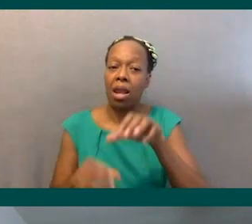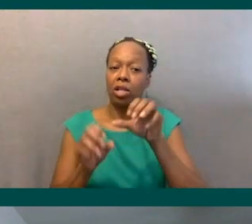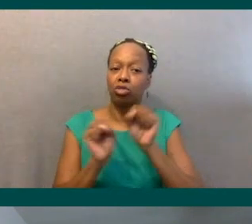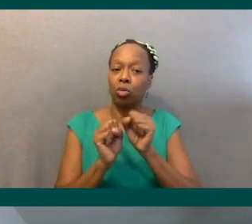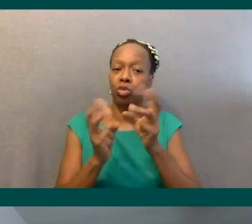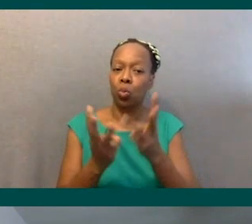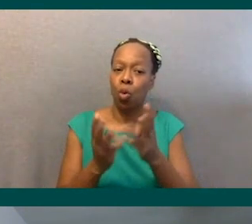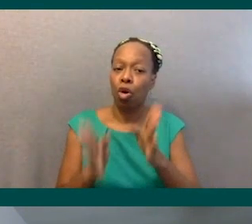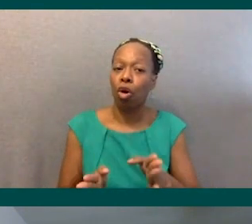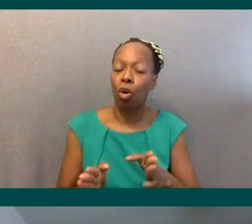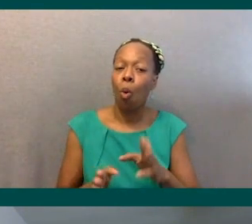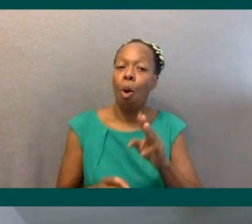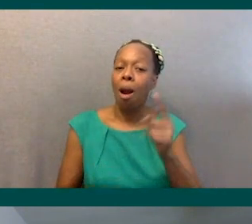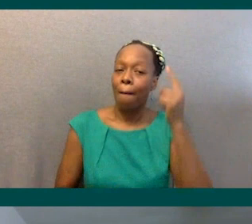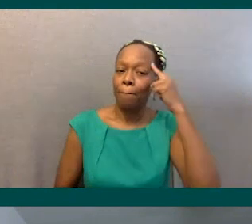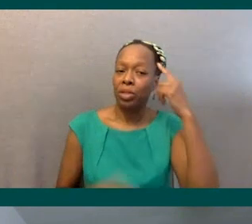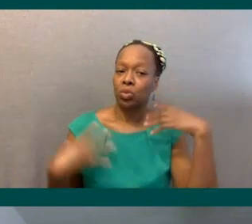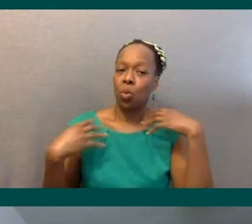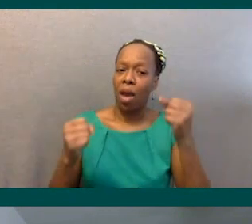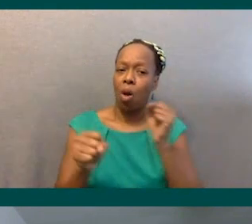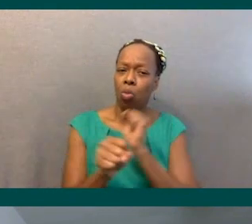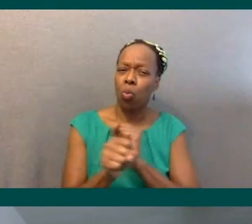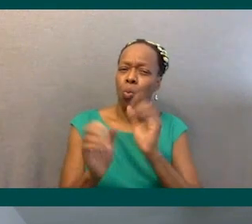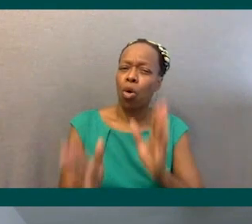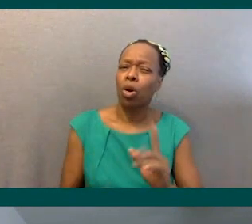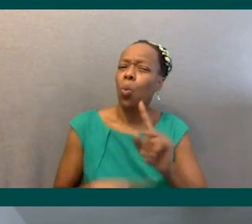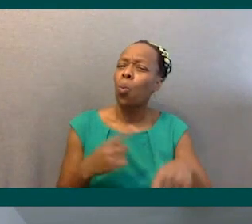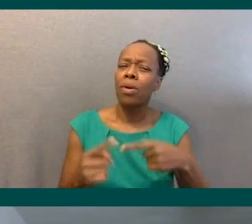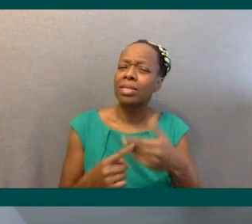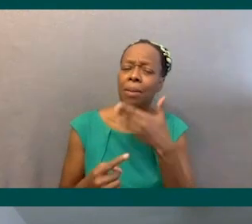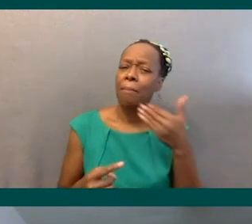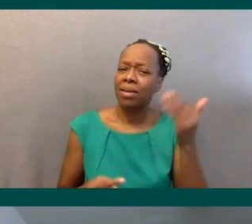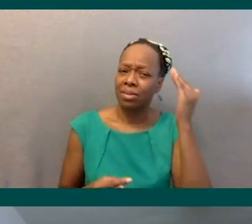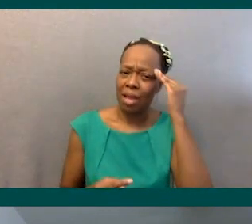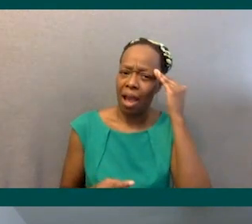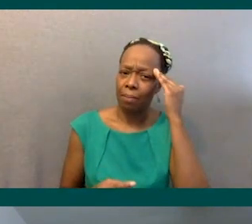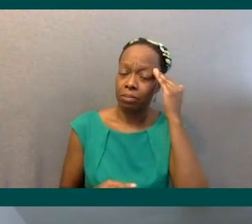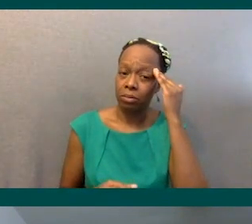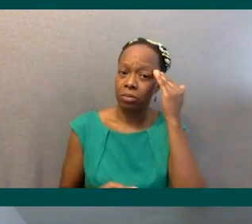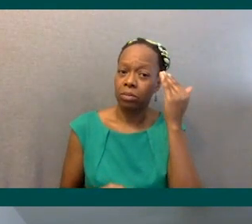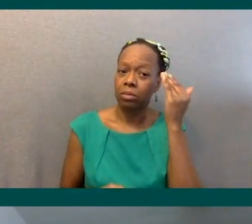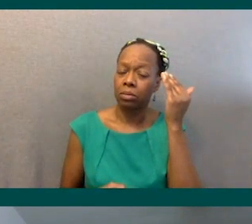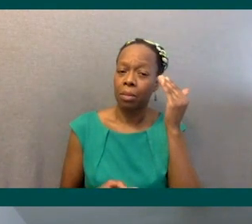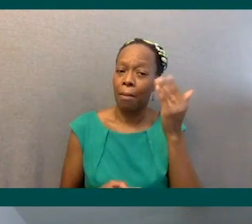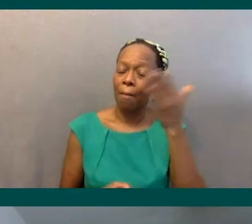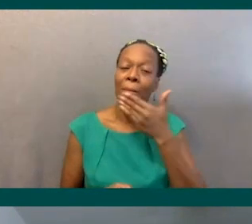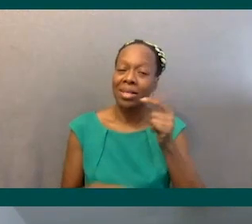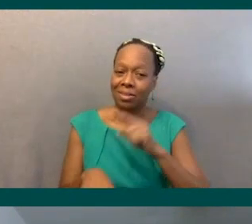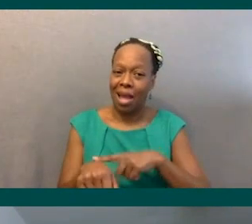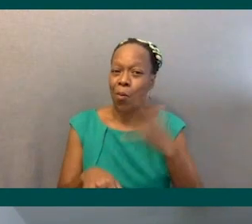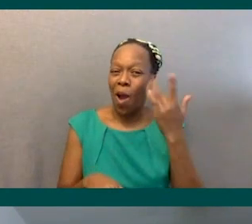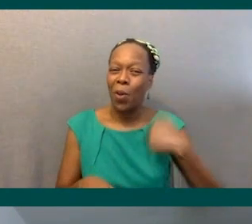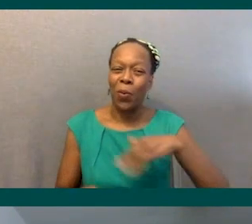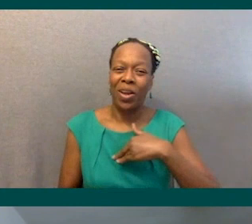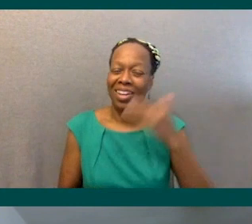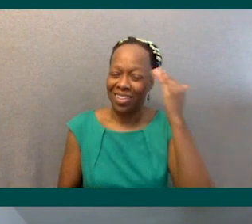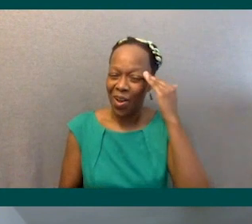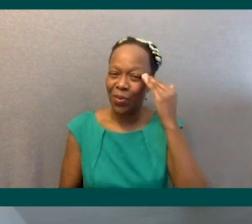'cause, we know cerebral palsy obviously is a physical condition, but there's obviously,